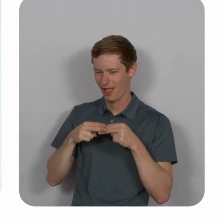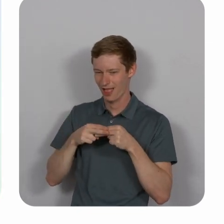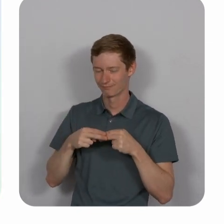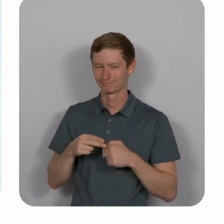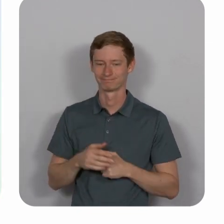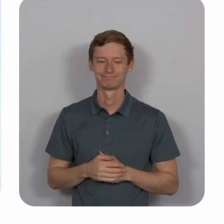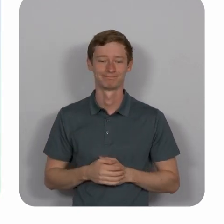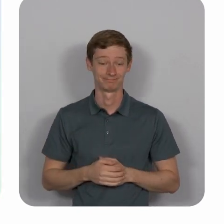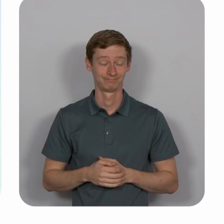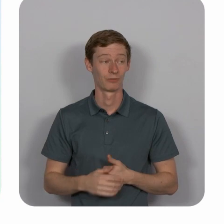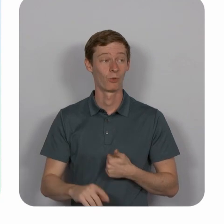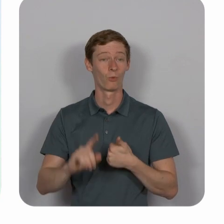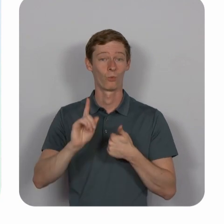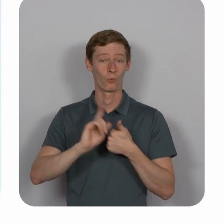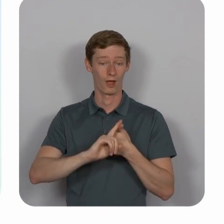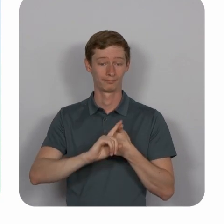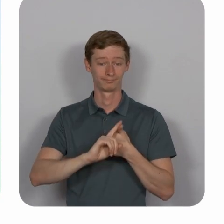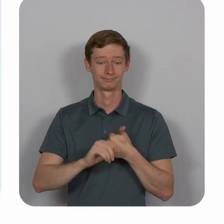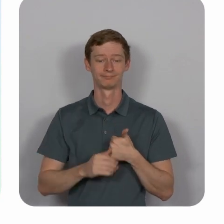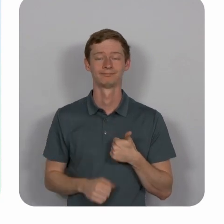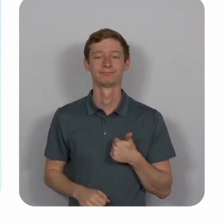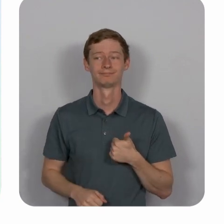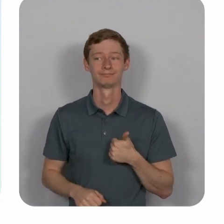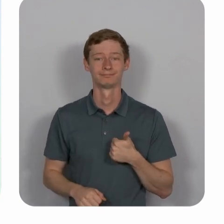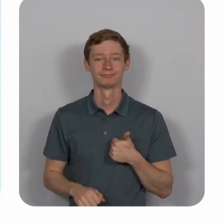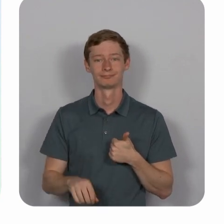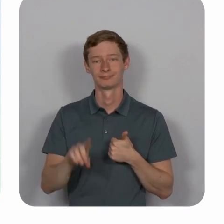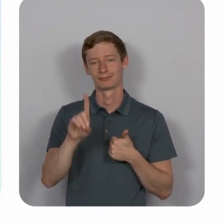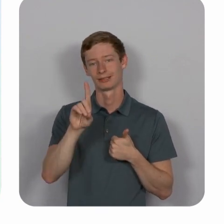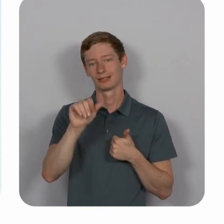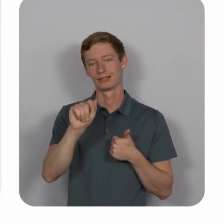One. Data generation.